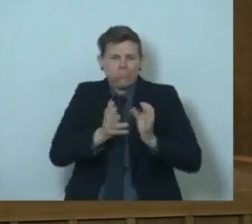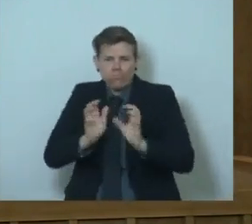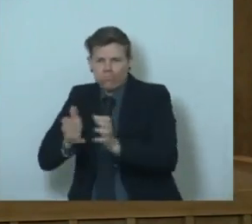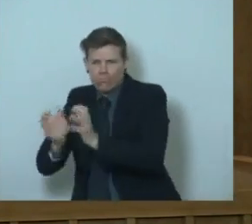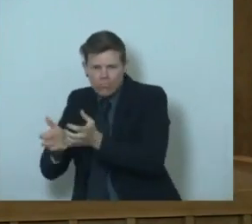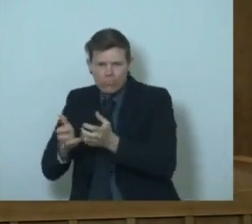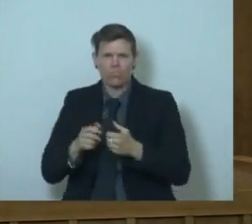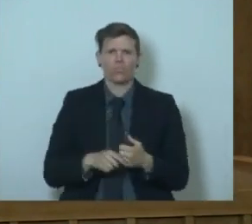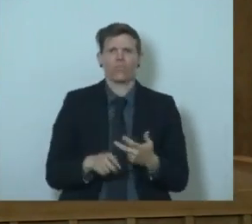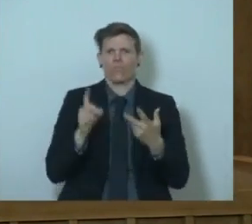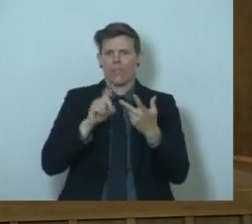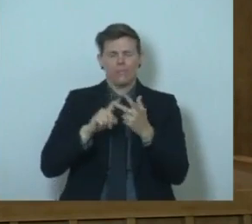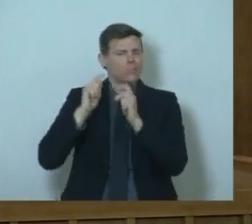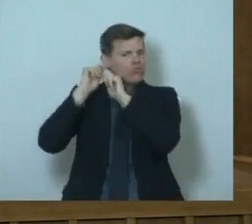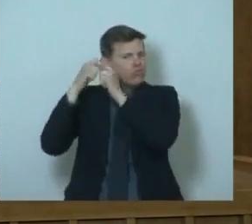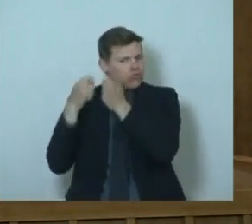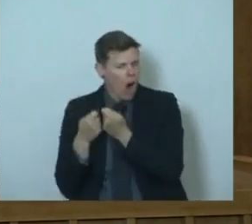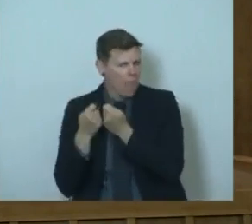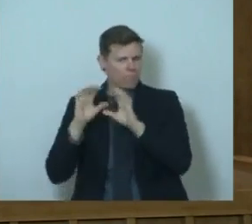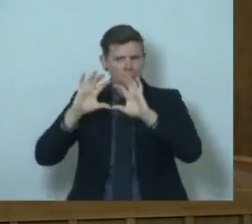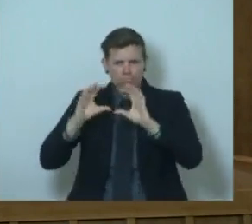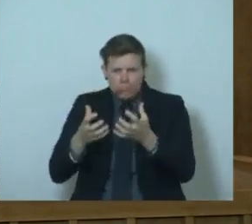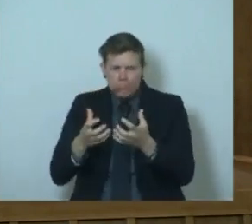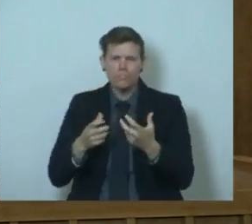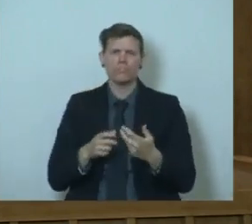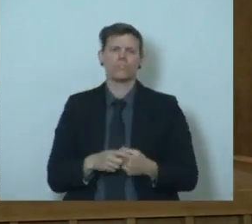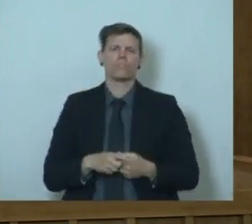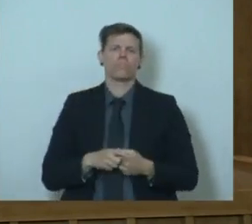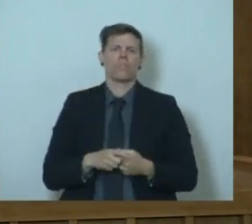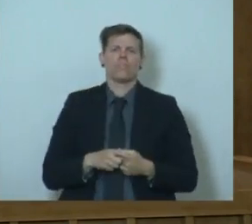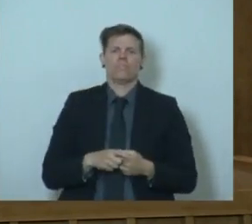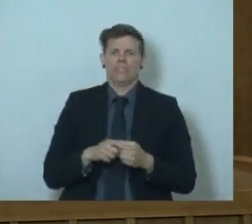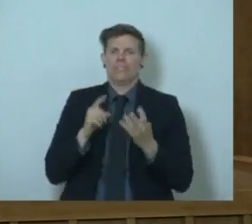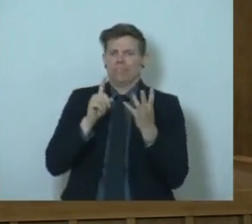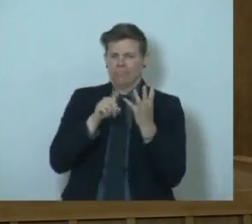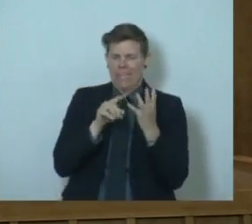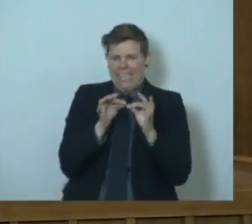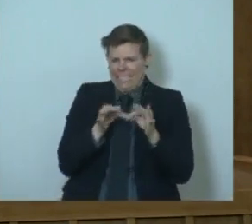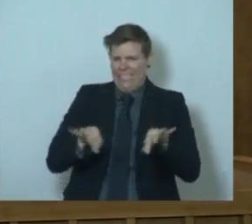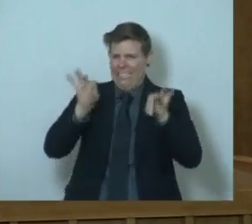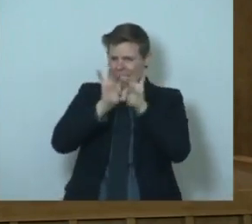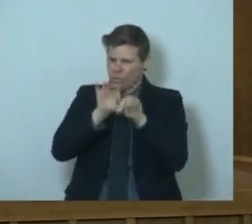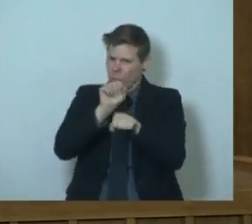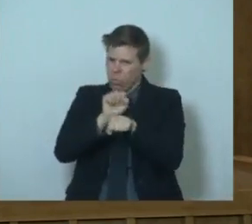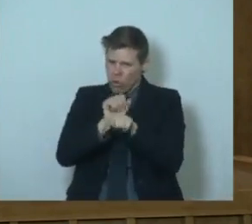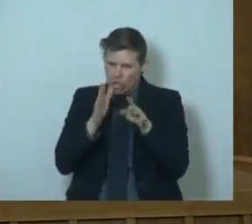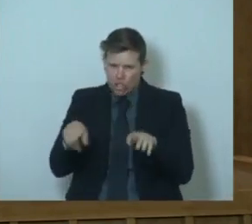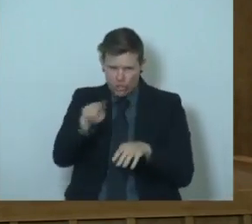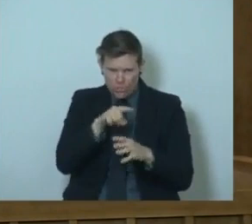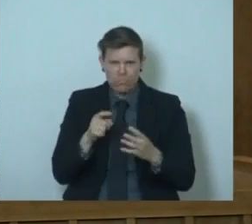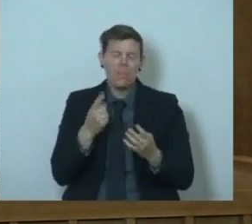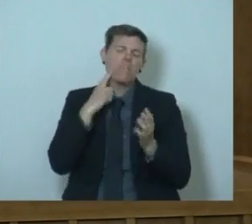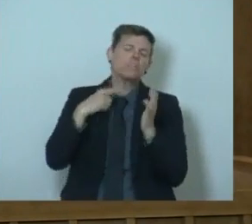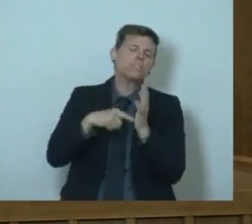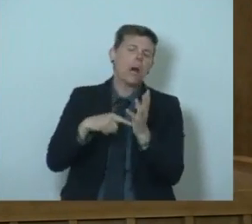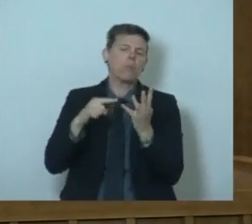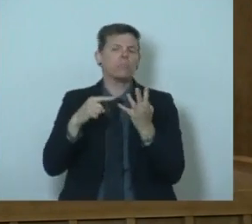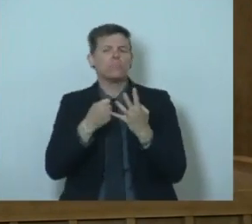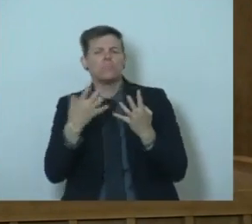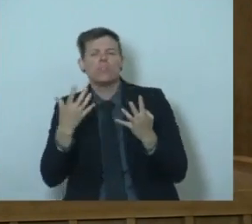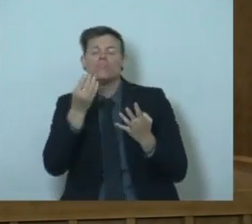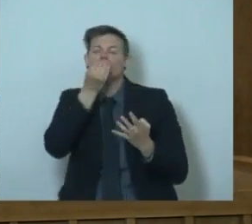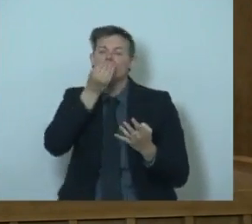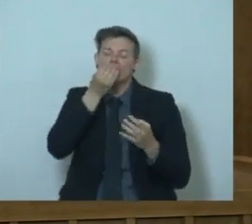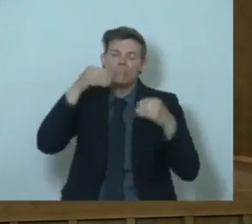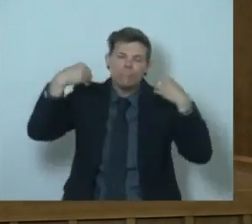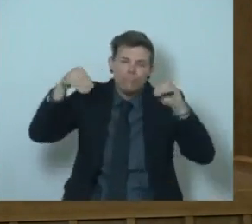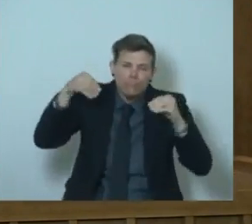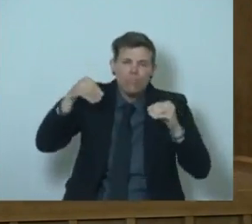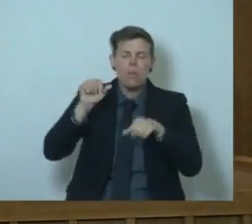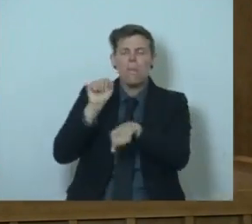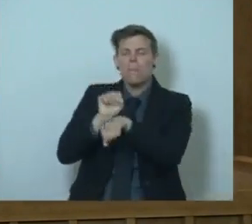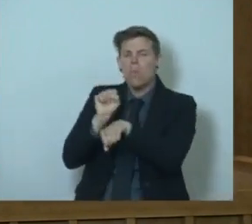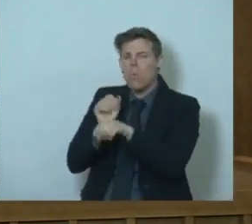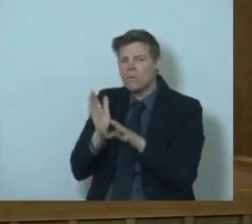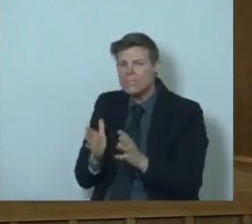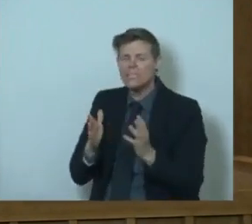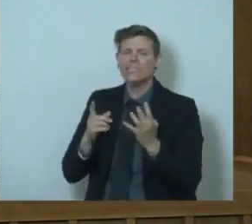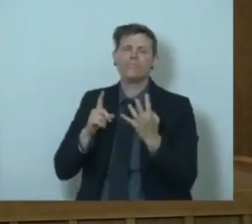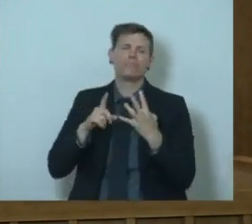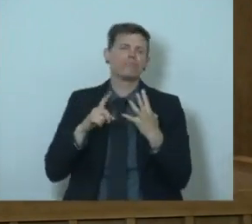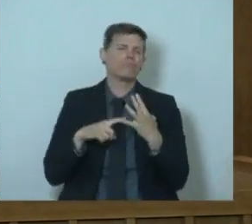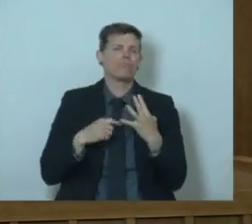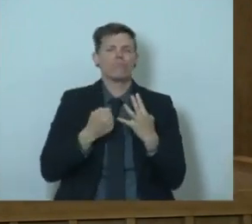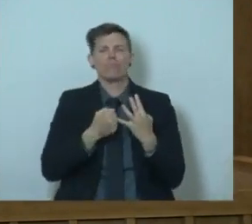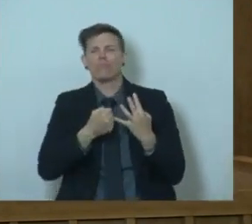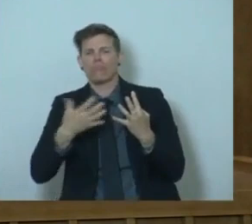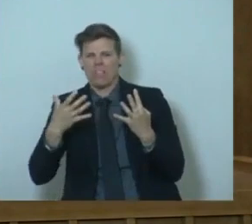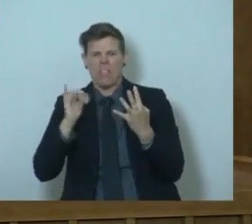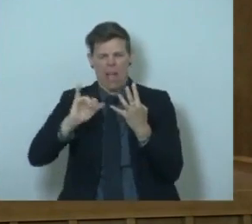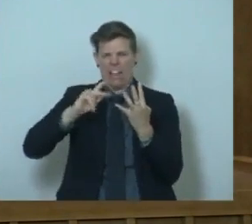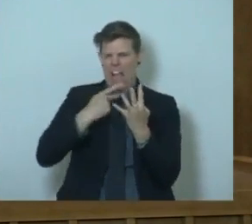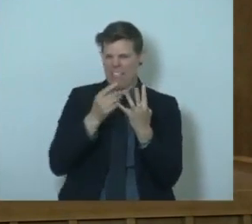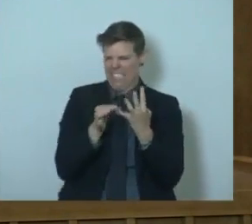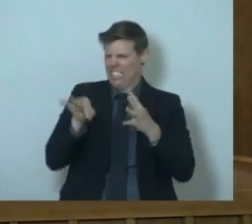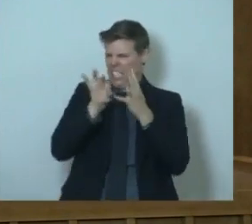LONG-TERM CARE, MINORITY COMMUNITIES, TRAVEL LOCATIONS, ESSENTIAL WORKERS WHICH FOCUSES LARGELY ON HEALTH CARE WORKERS AND CHILDCARE WORKERS, GROCERY STORES, AND UTILITIES.